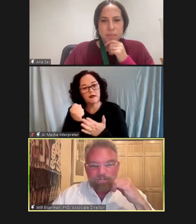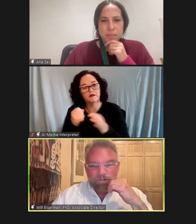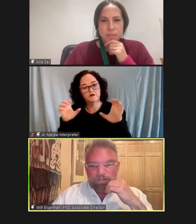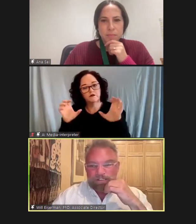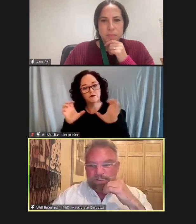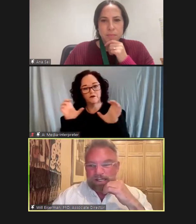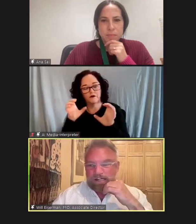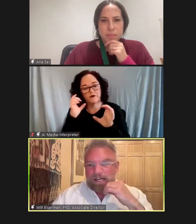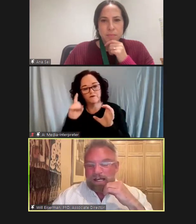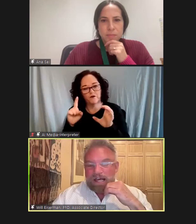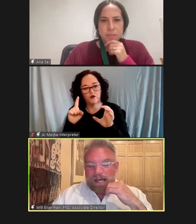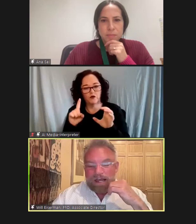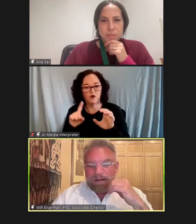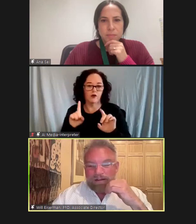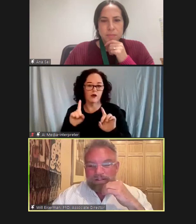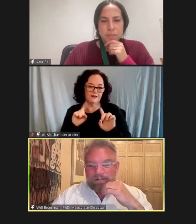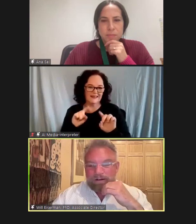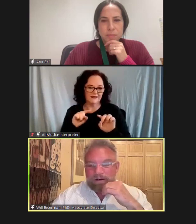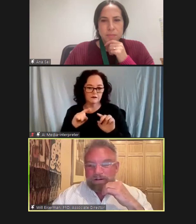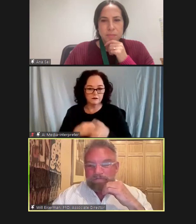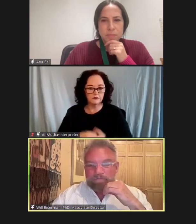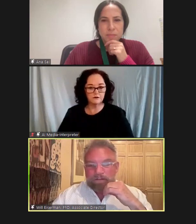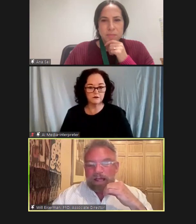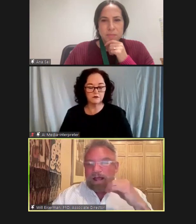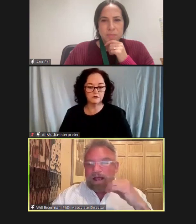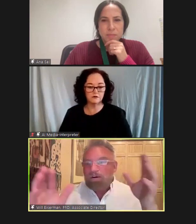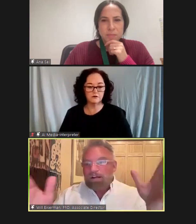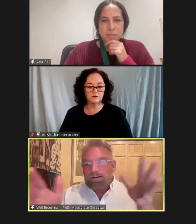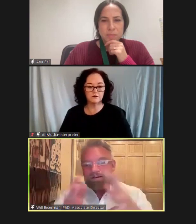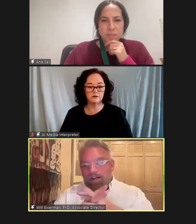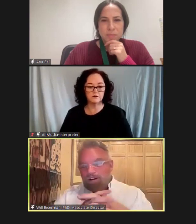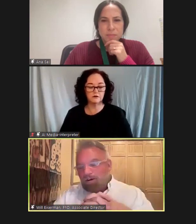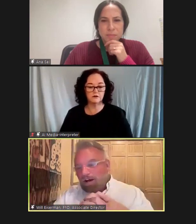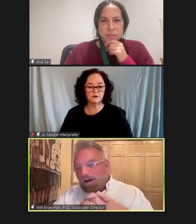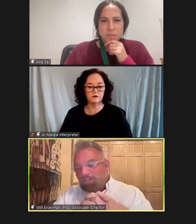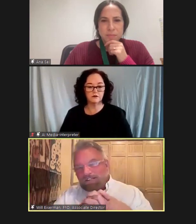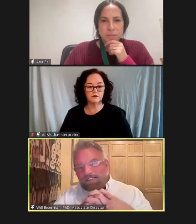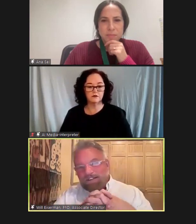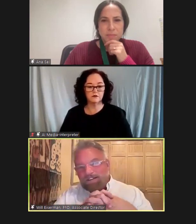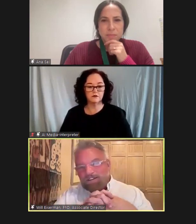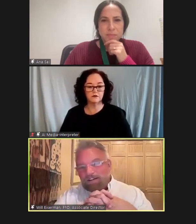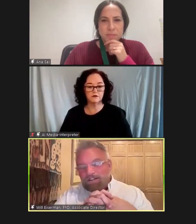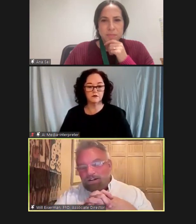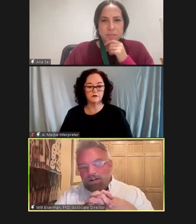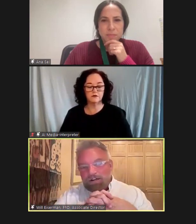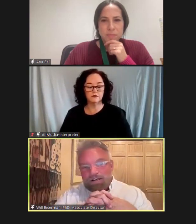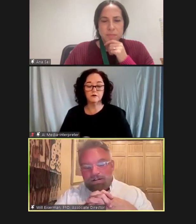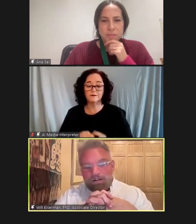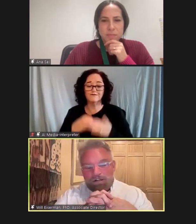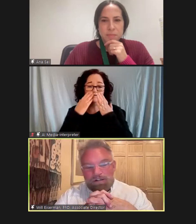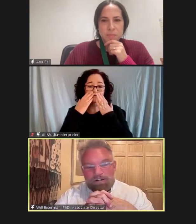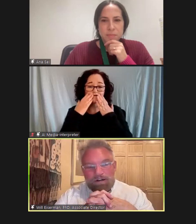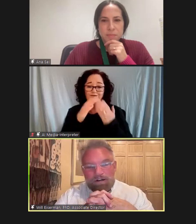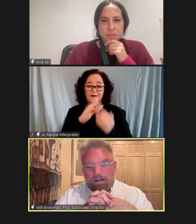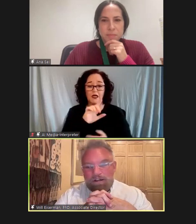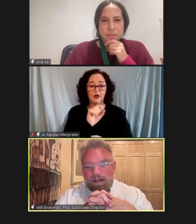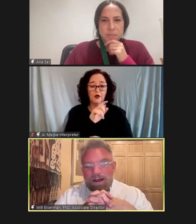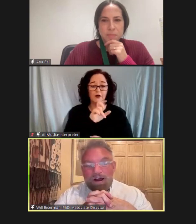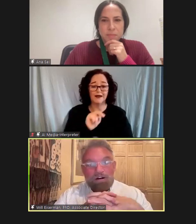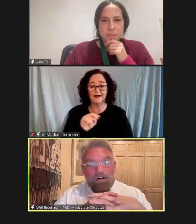today and um I want to you know obviously